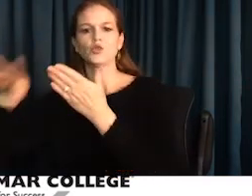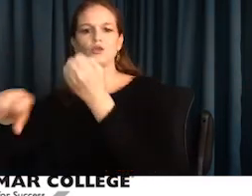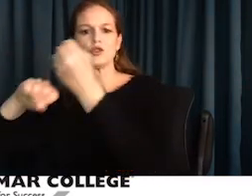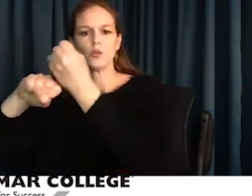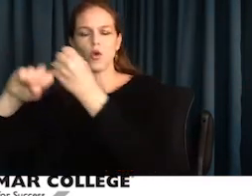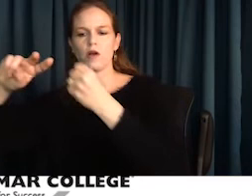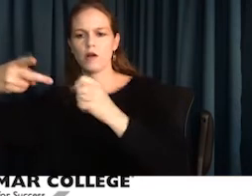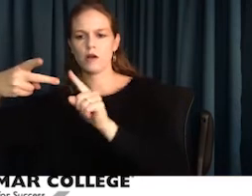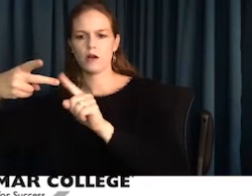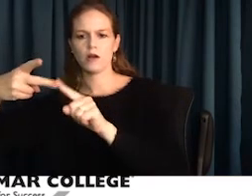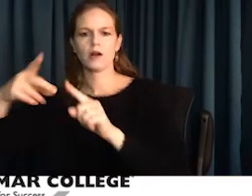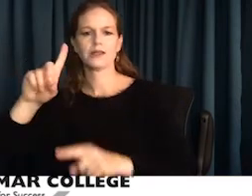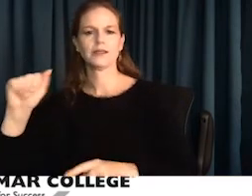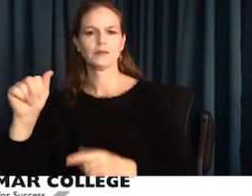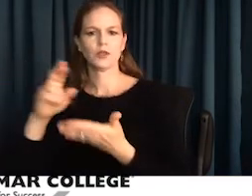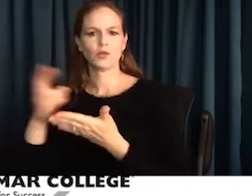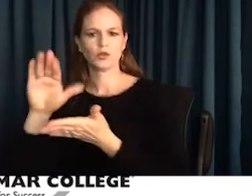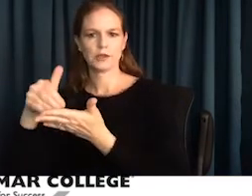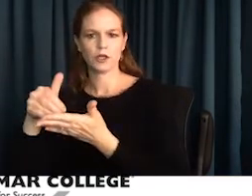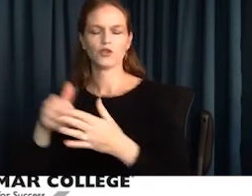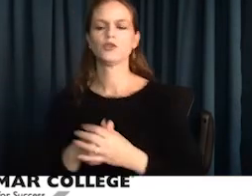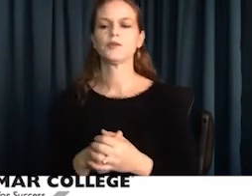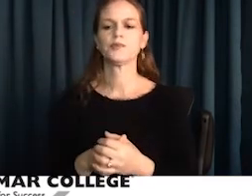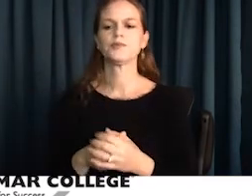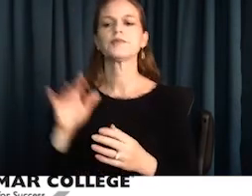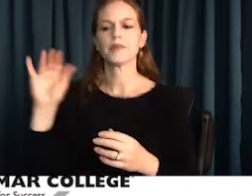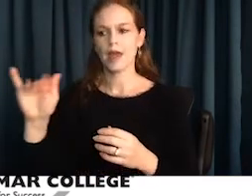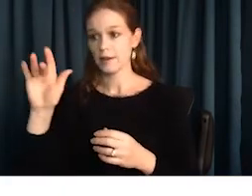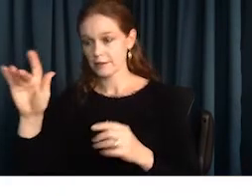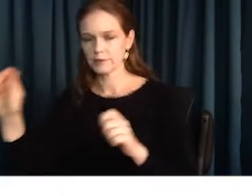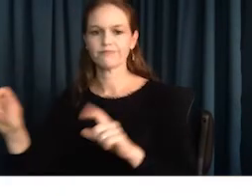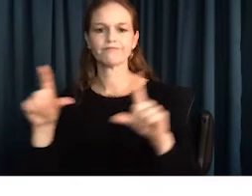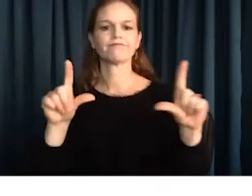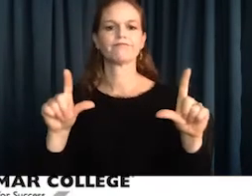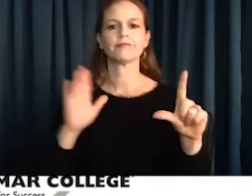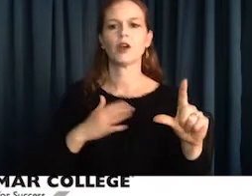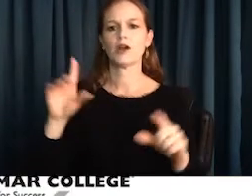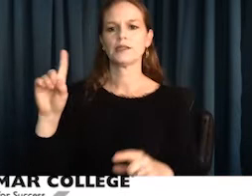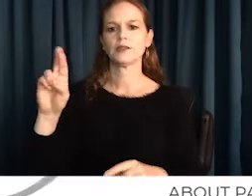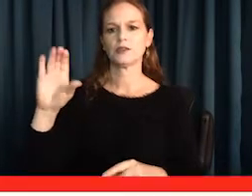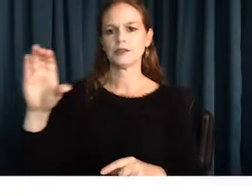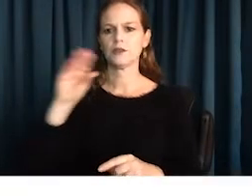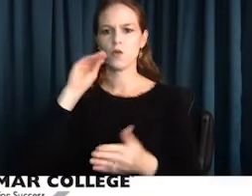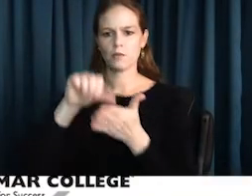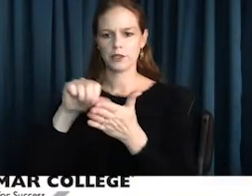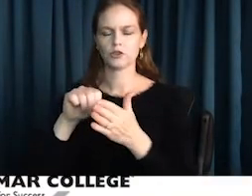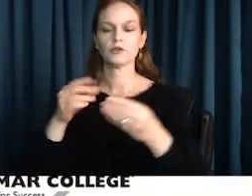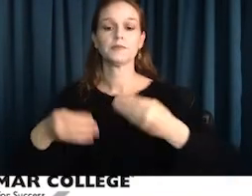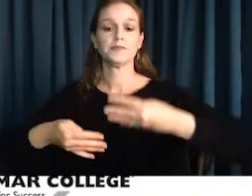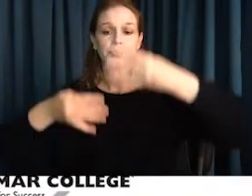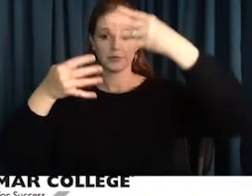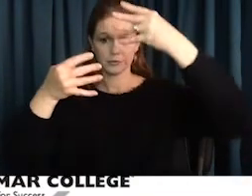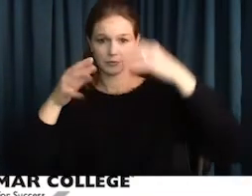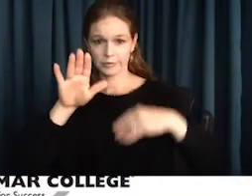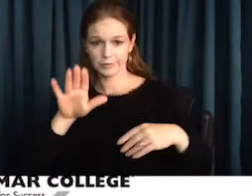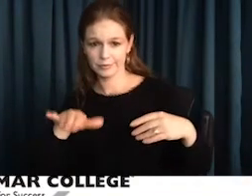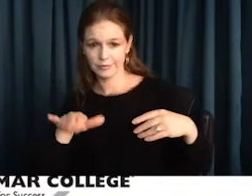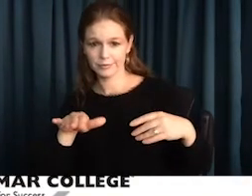This will take you to our home page. If you scroll down and you go to the left hand